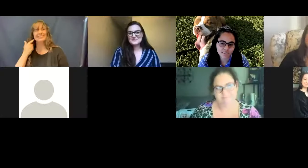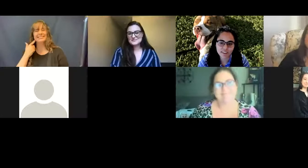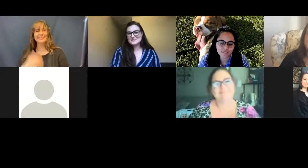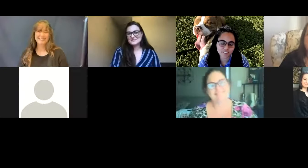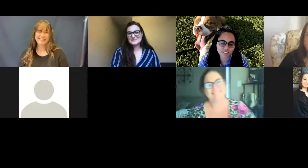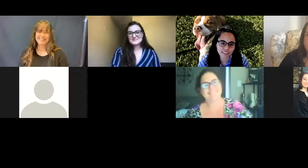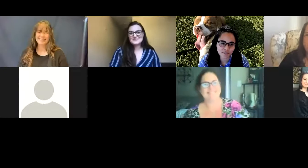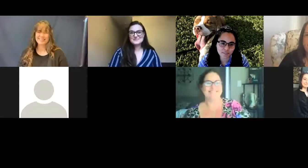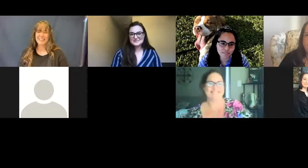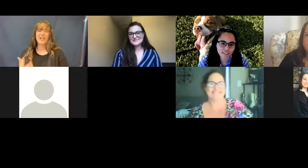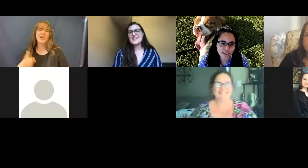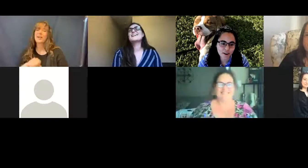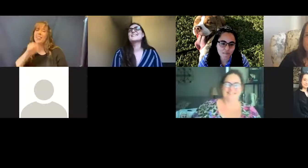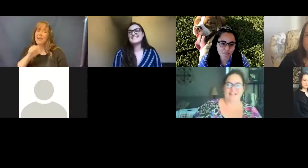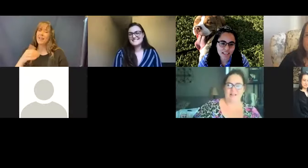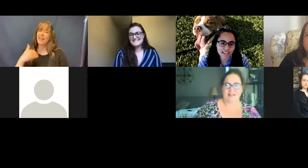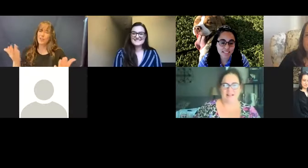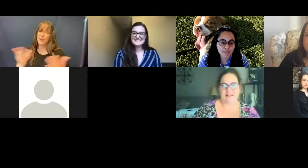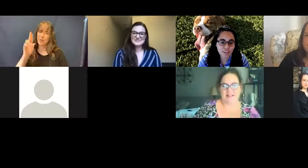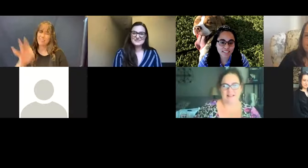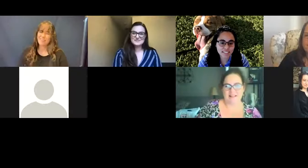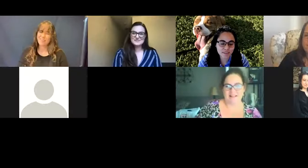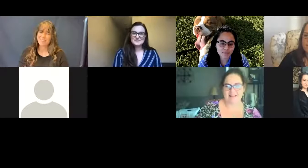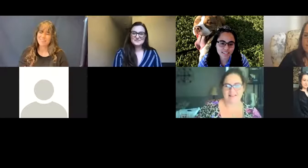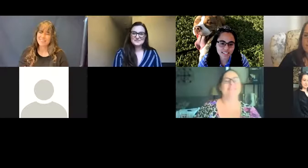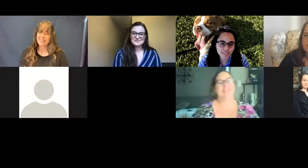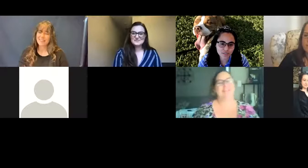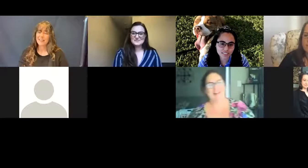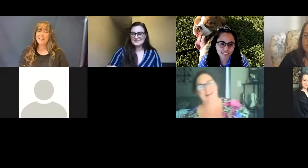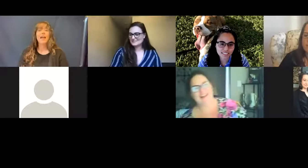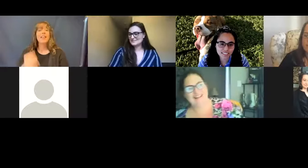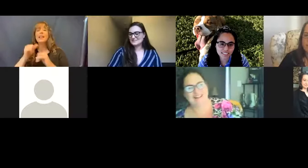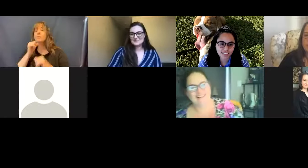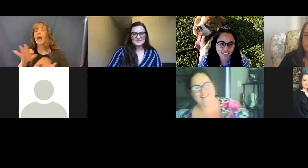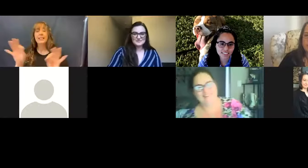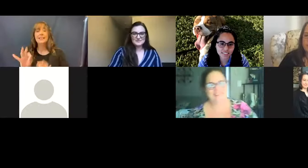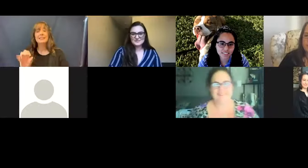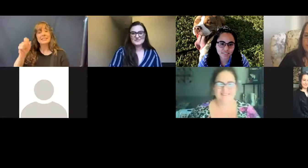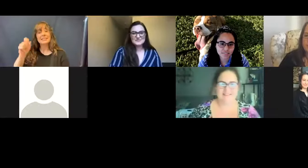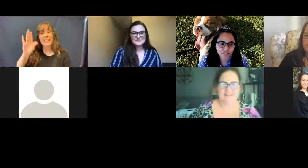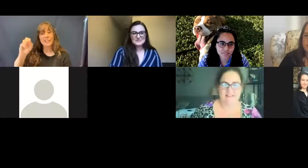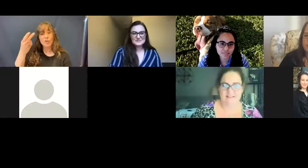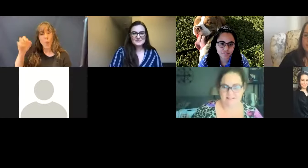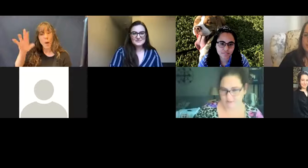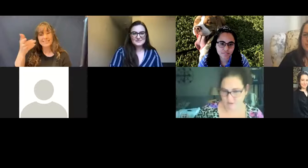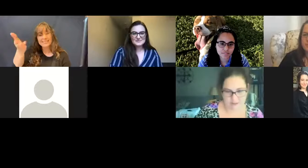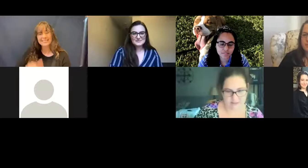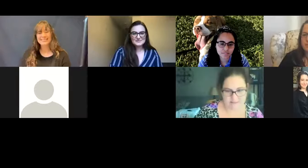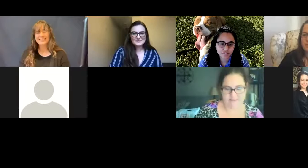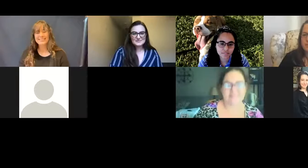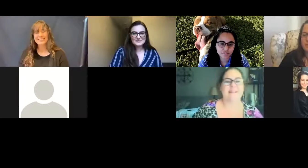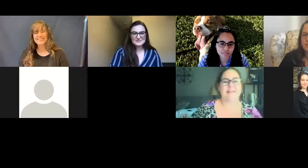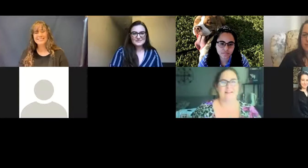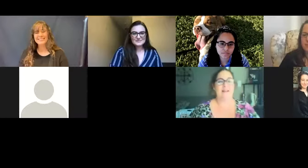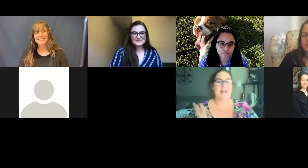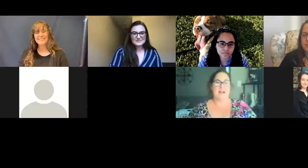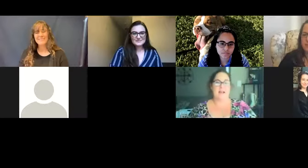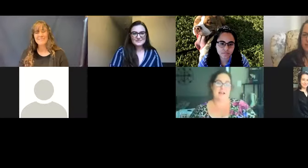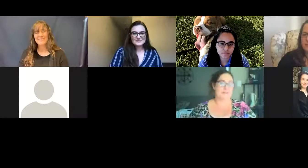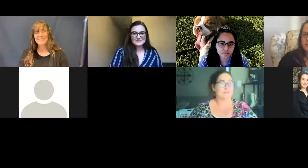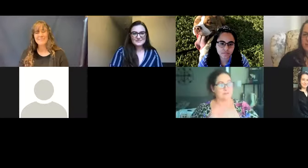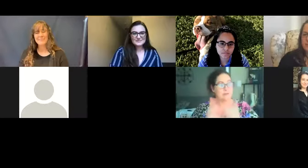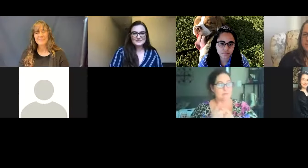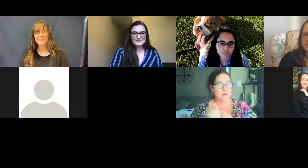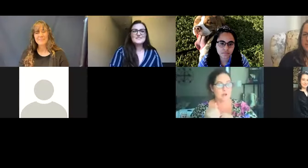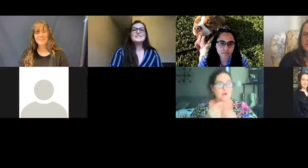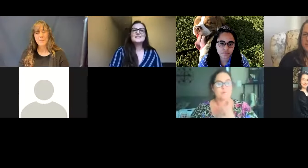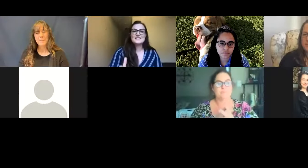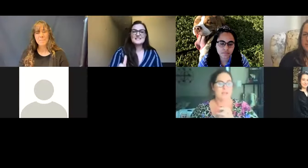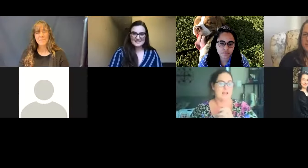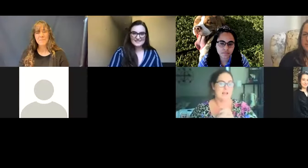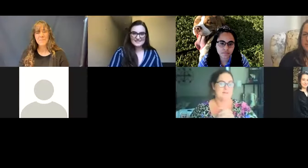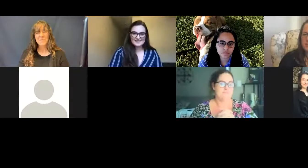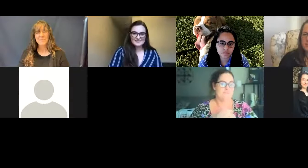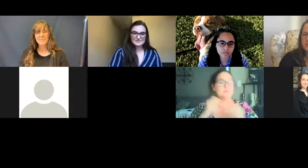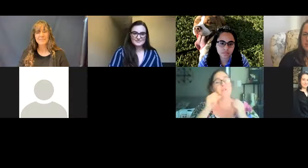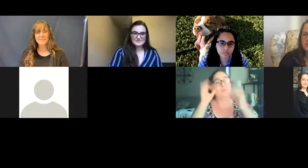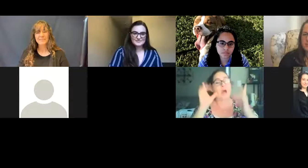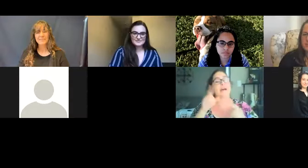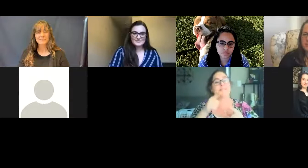love having you at UF. And last but not least, Miss Stacy Short.